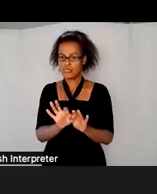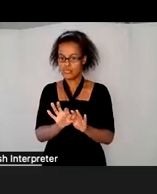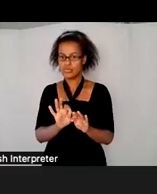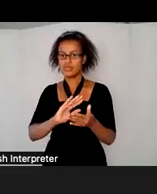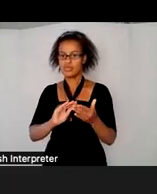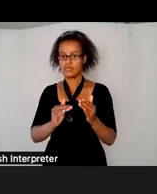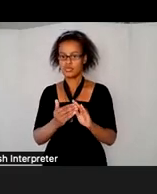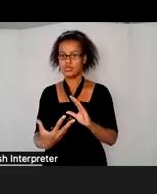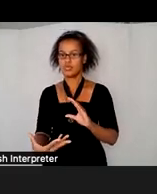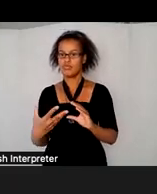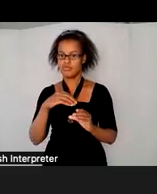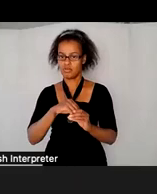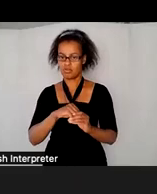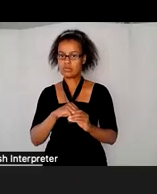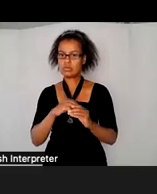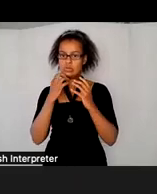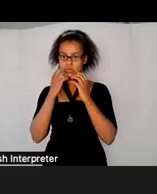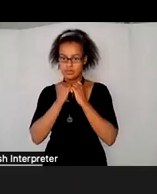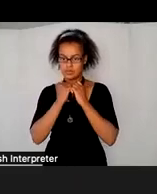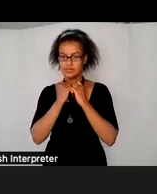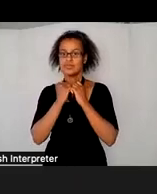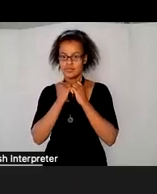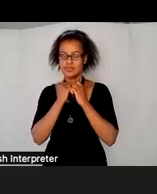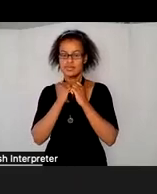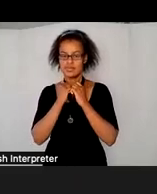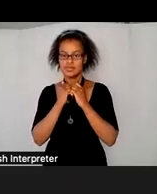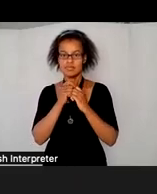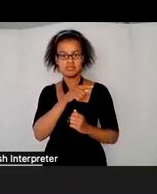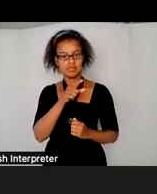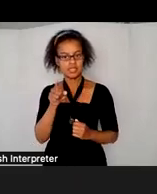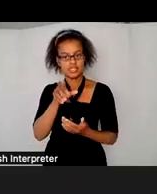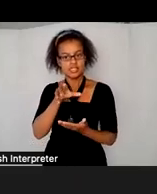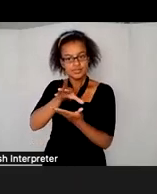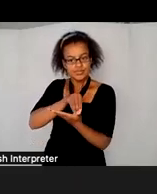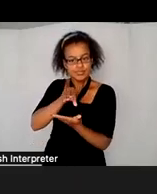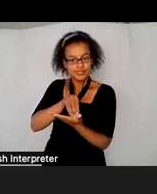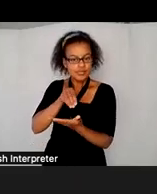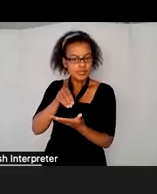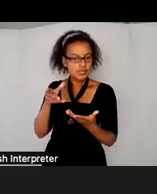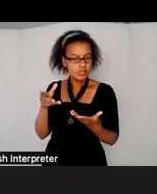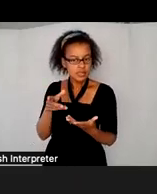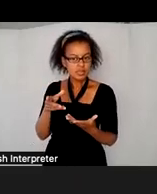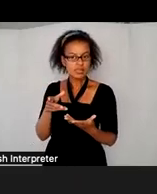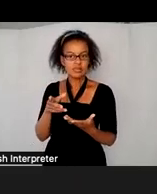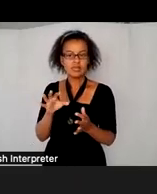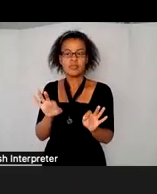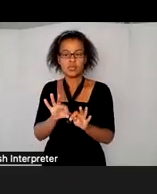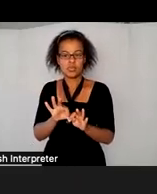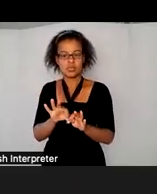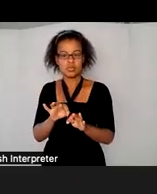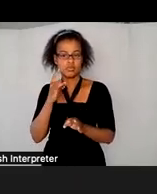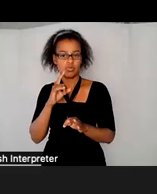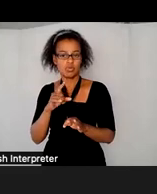involved in learning the importance of, of learning how to grow their own food, different